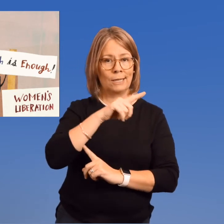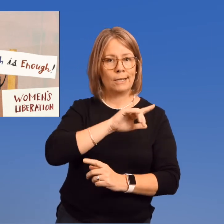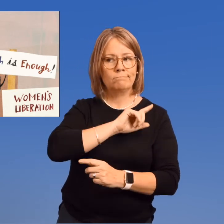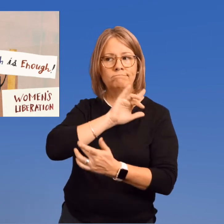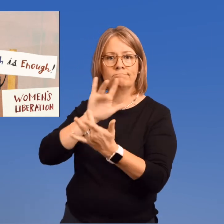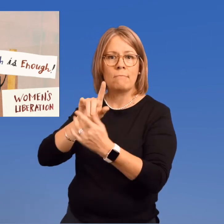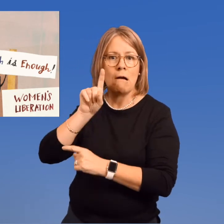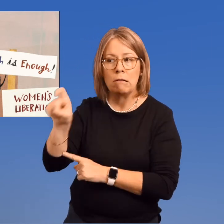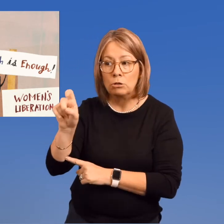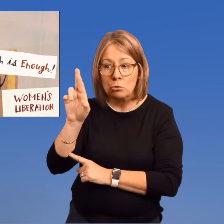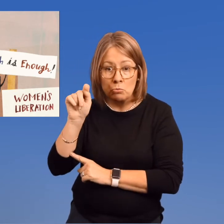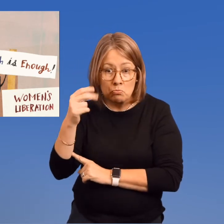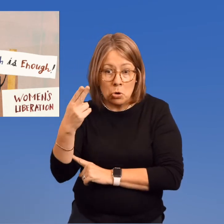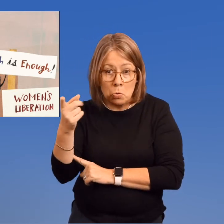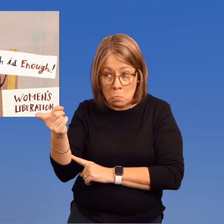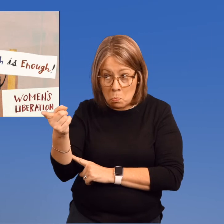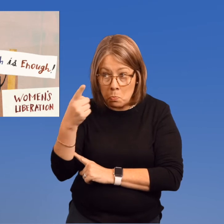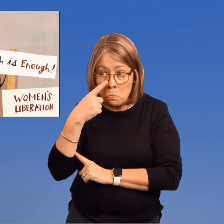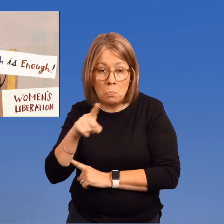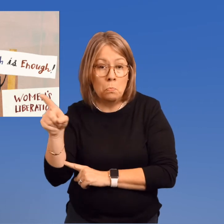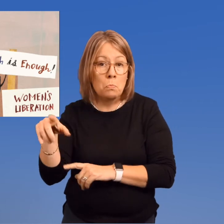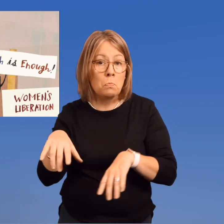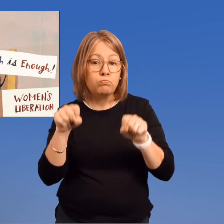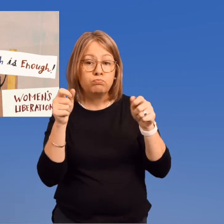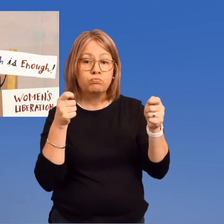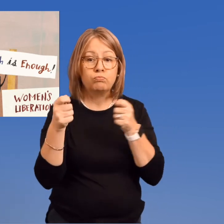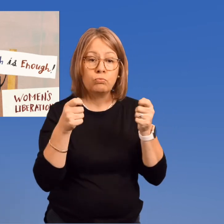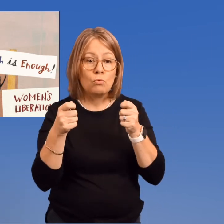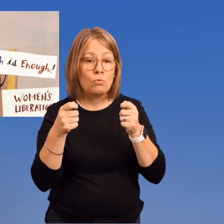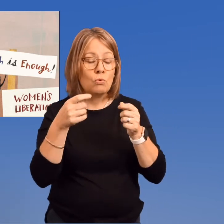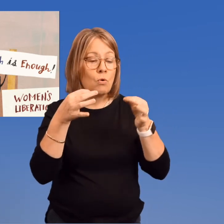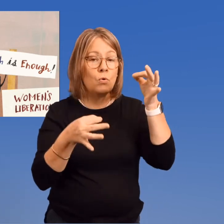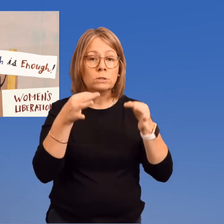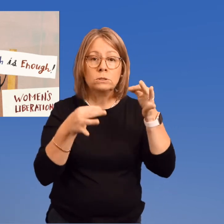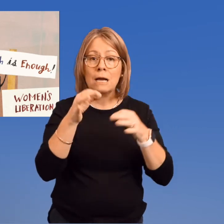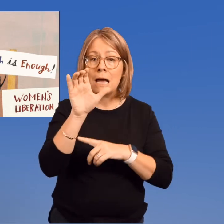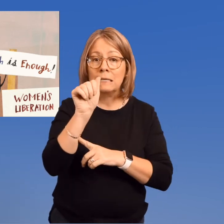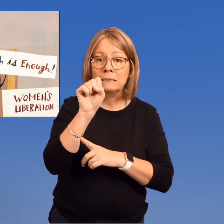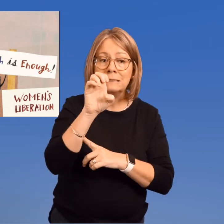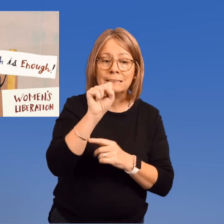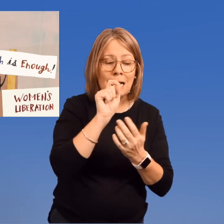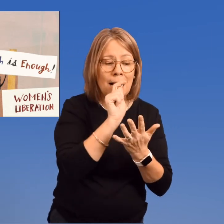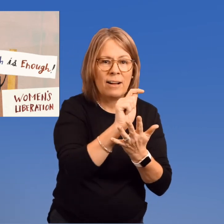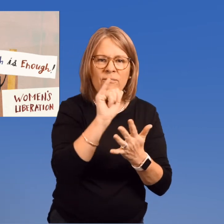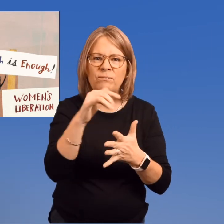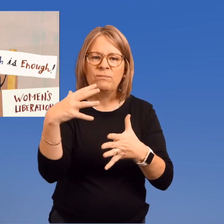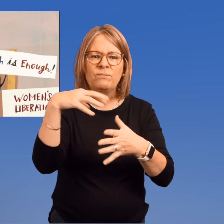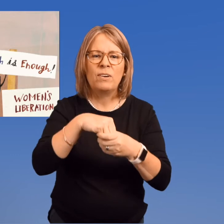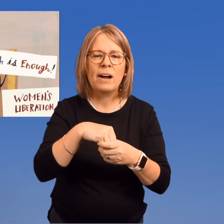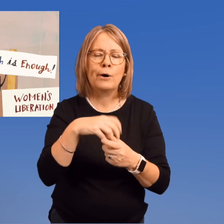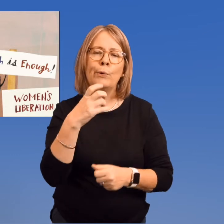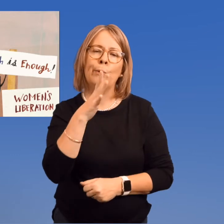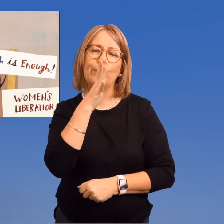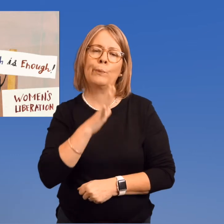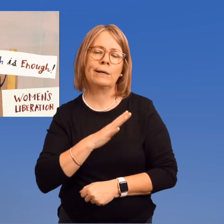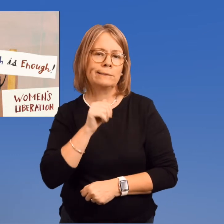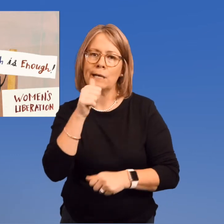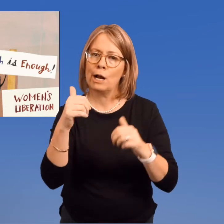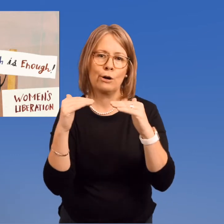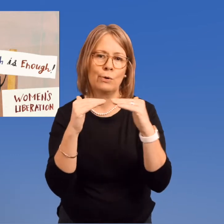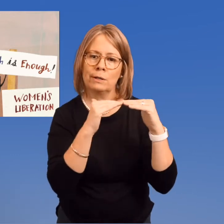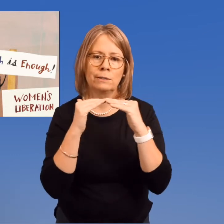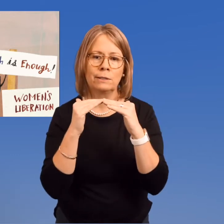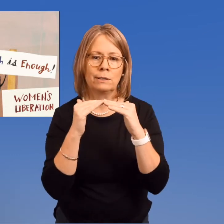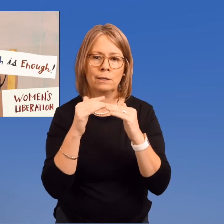asked Ruth to be in charge of court cases involving women's inequality.